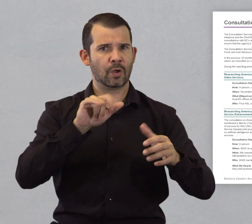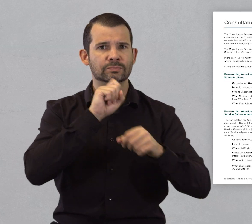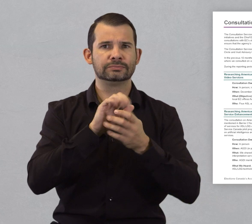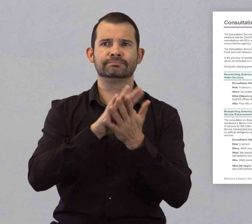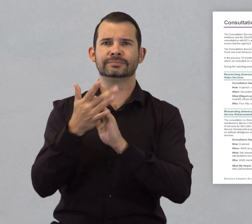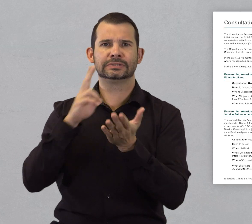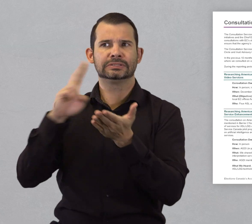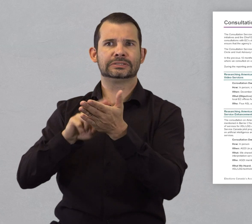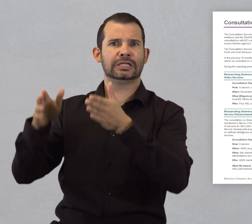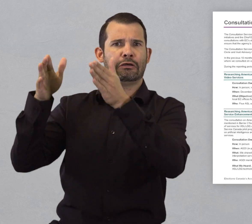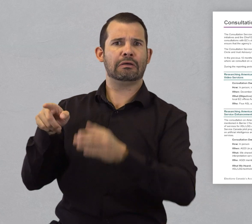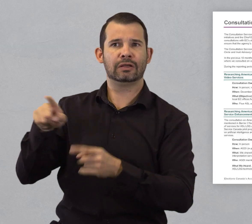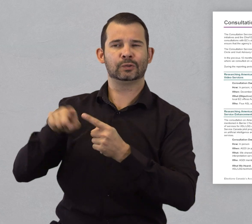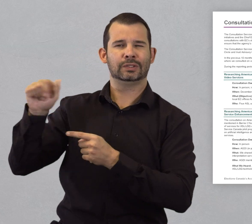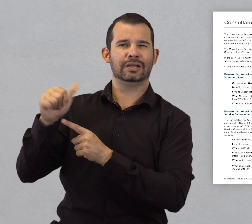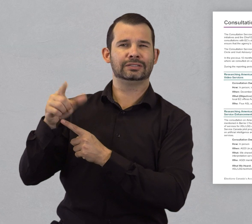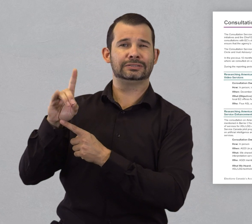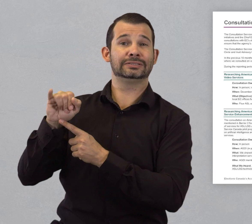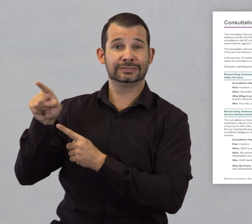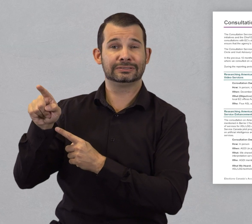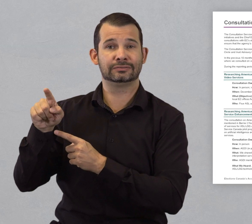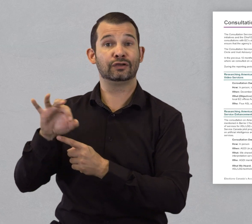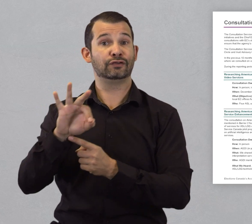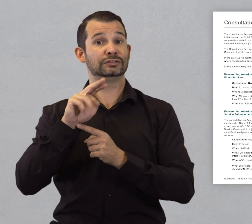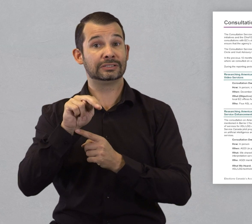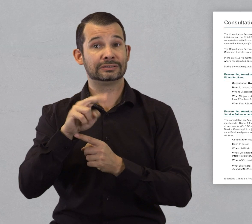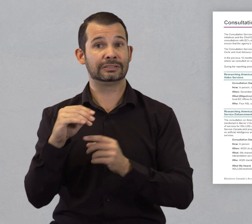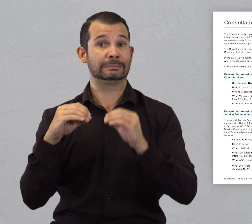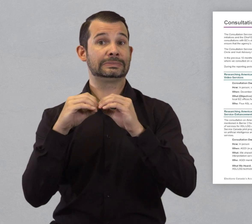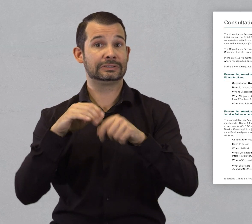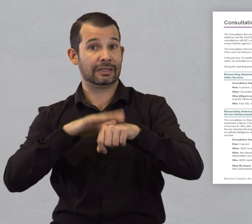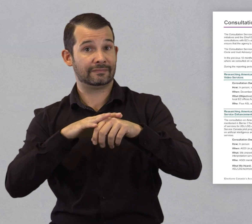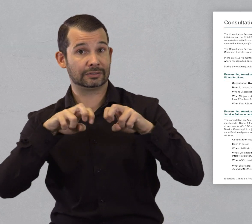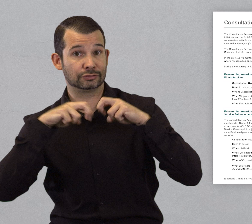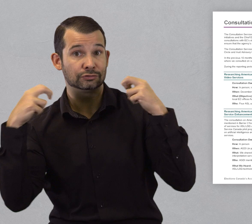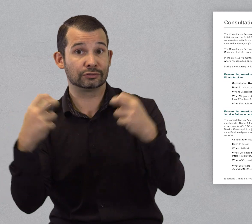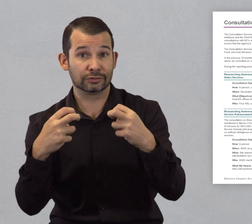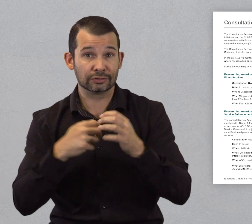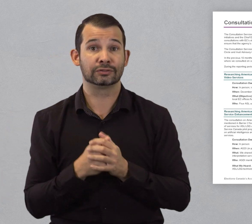as the secretariat to AGDI, the First Nation and Métis Advisory Circle and